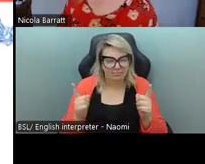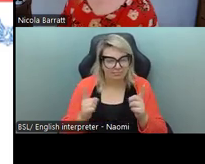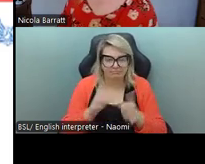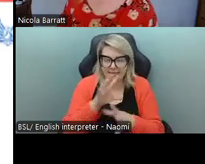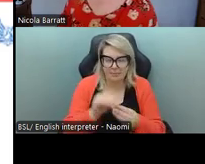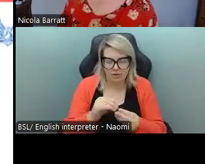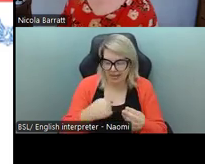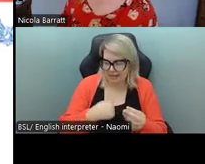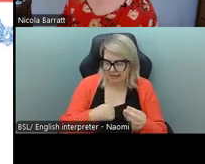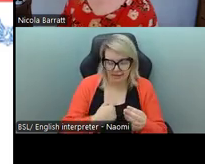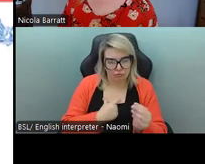your expertise, what you do.